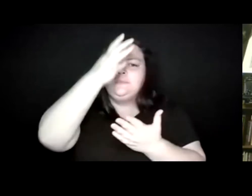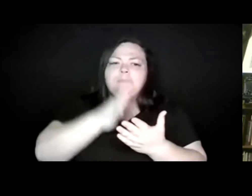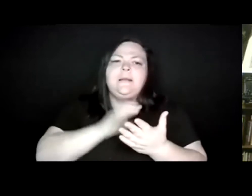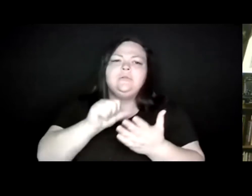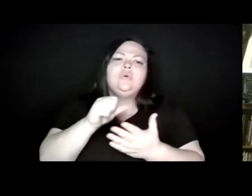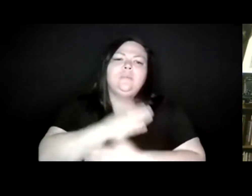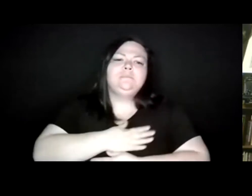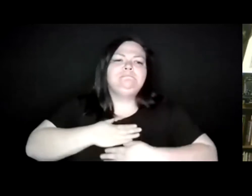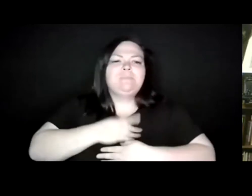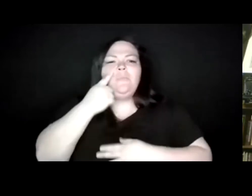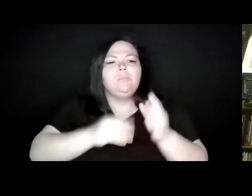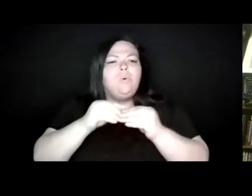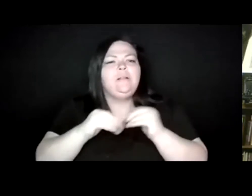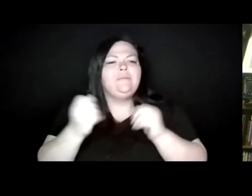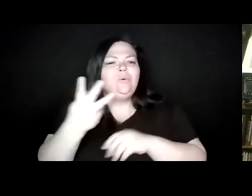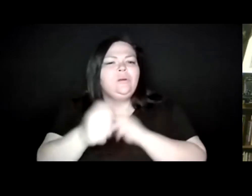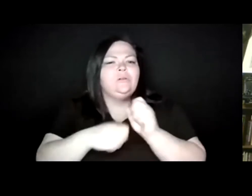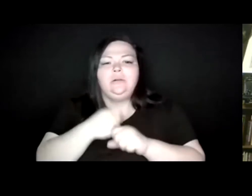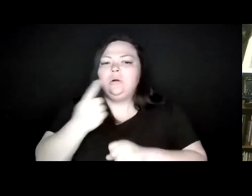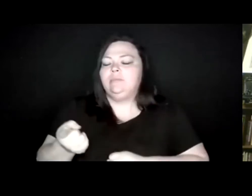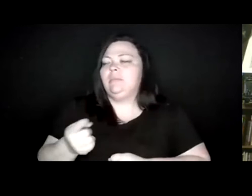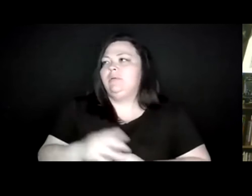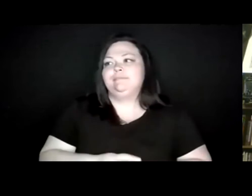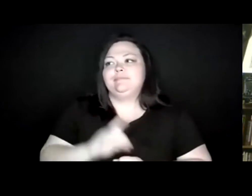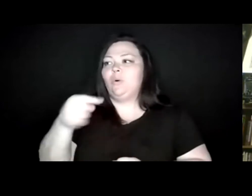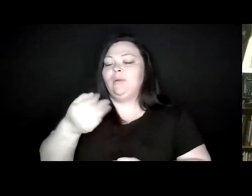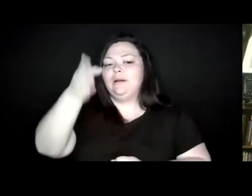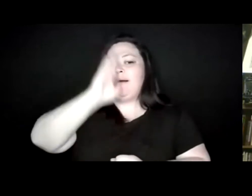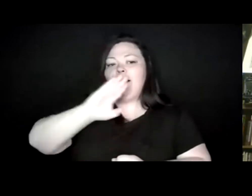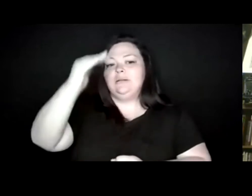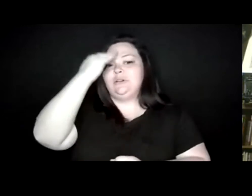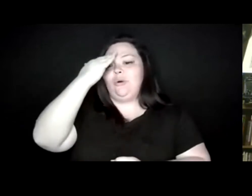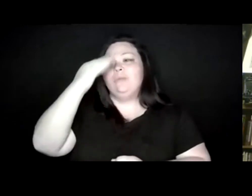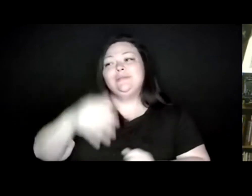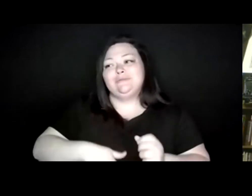a few years. I told him, “Only God knows if it’s a girl.”//